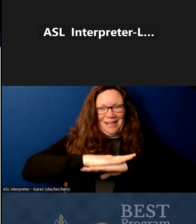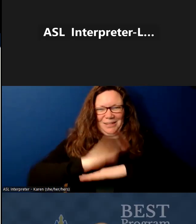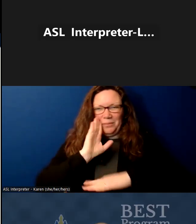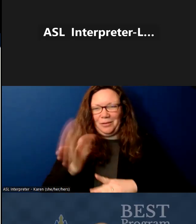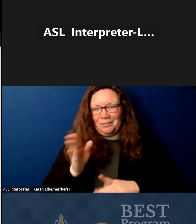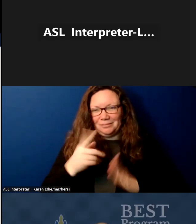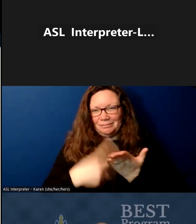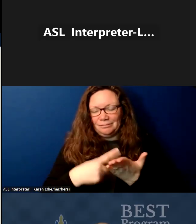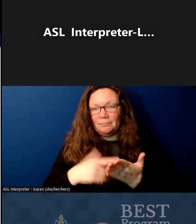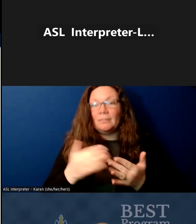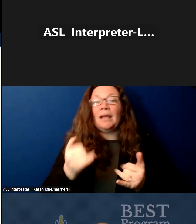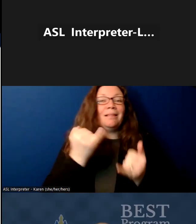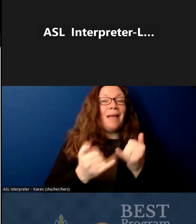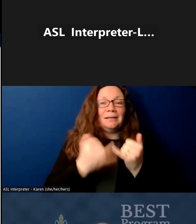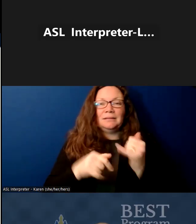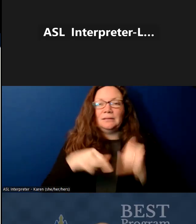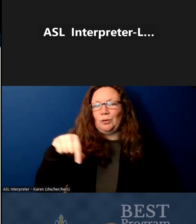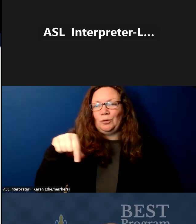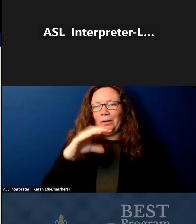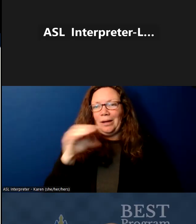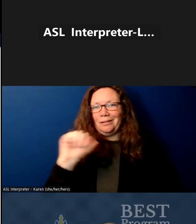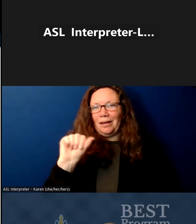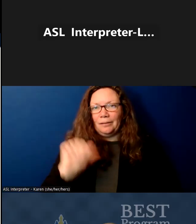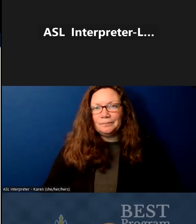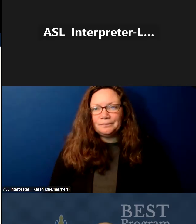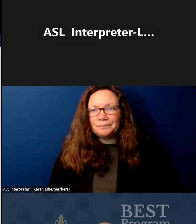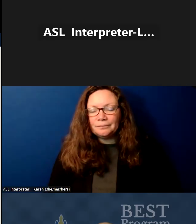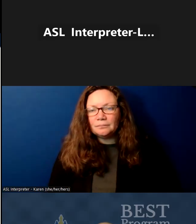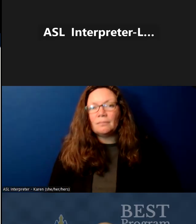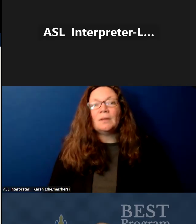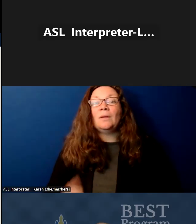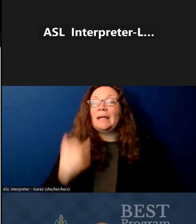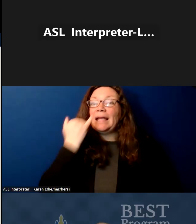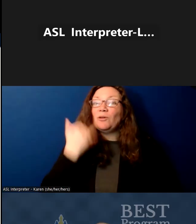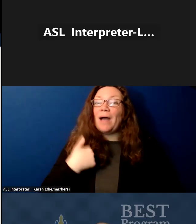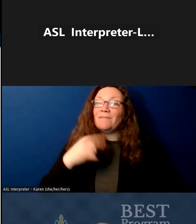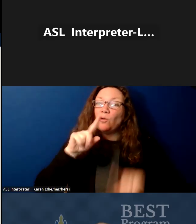So please hold your questions until the end of the session. Now I would like to welcome our pets program